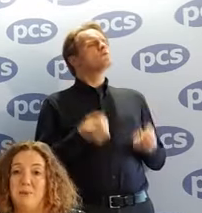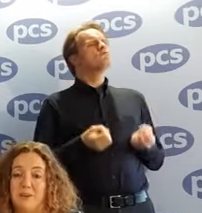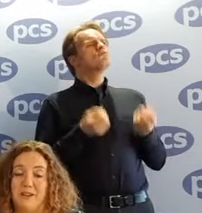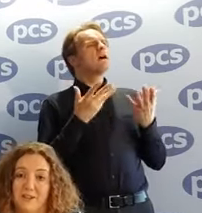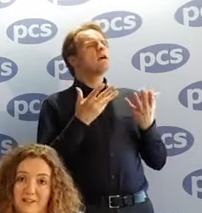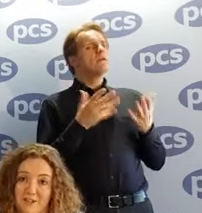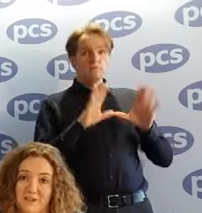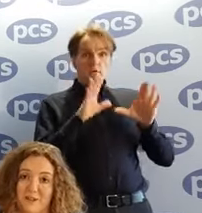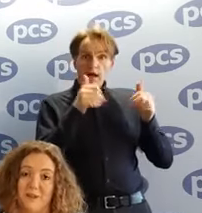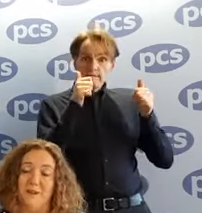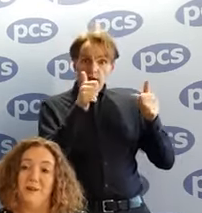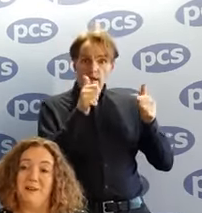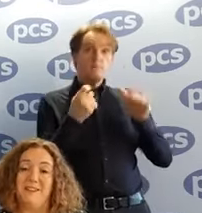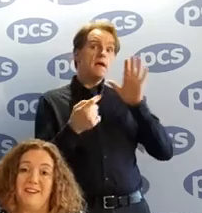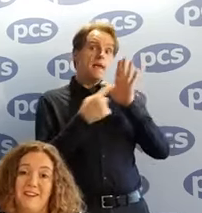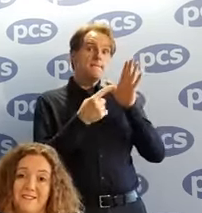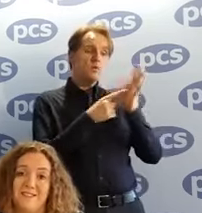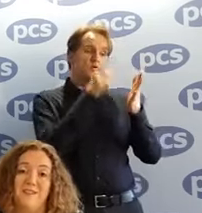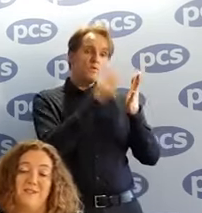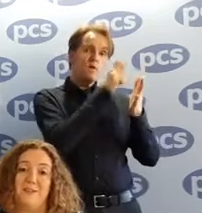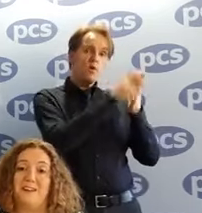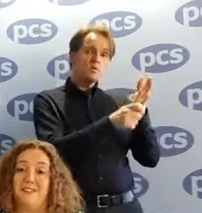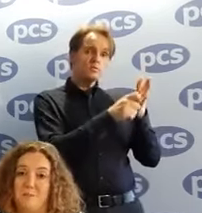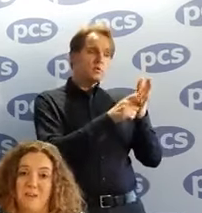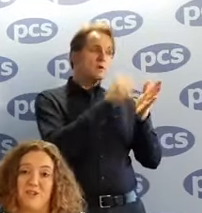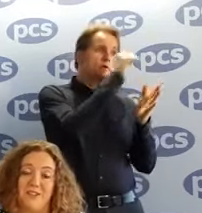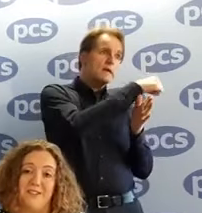important to cast your vote because in casting your vote that's our best chance